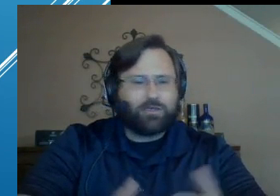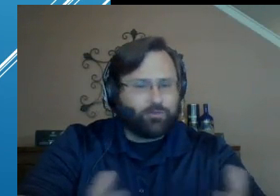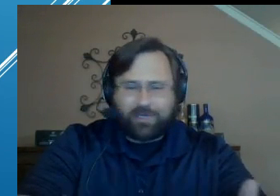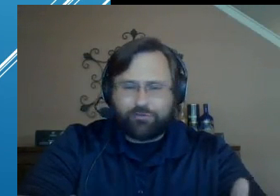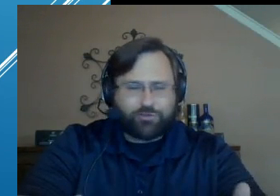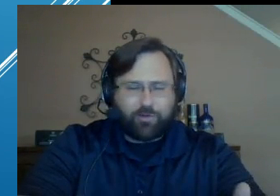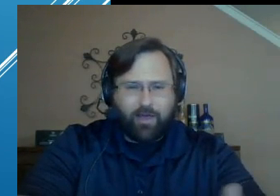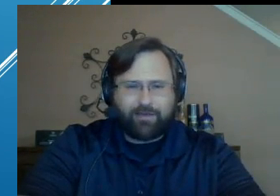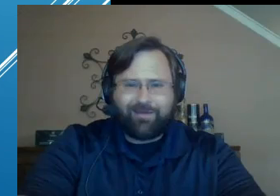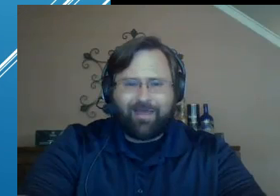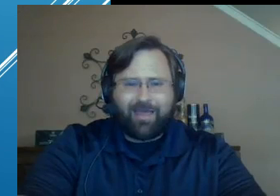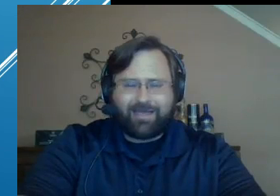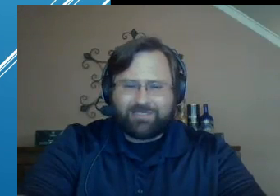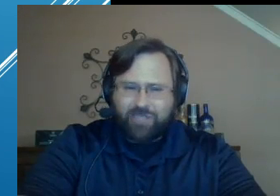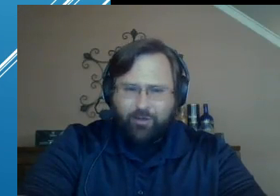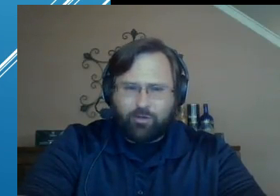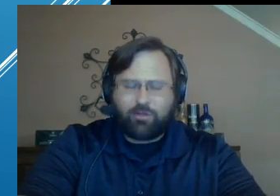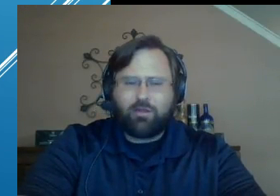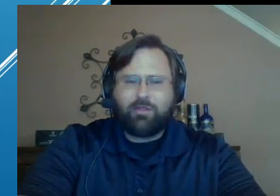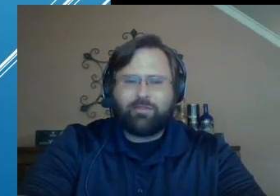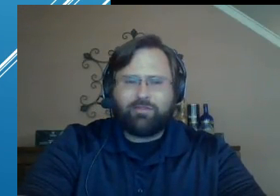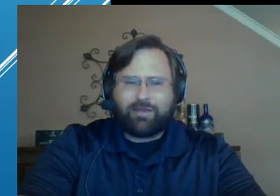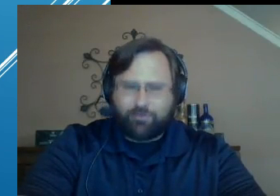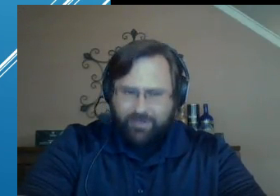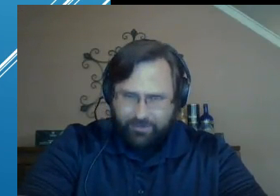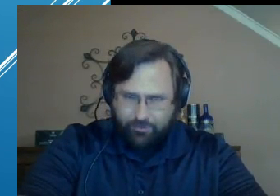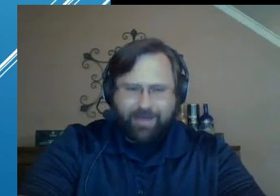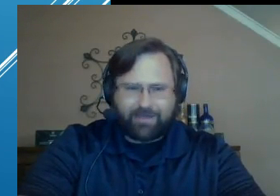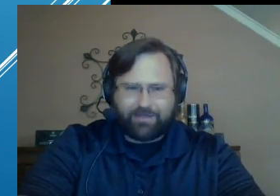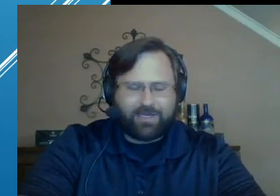they don't say who's doing what and in general they do it incorrectly because